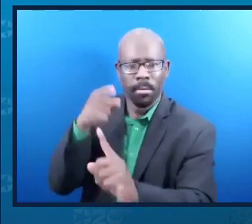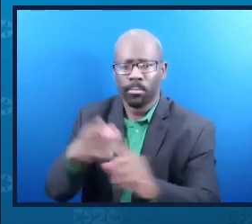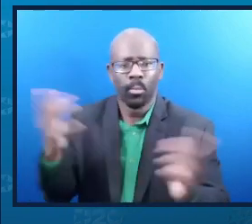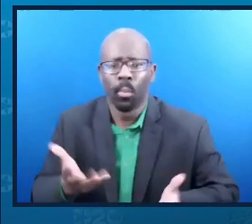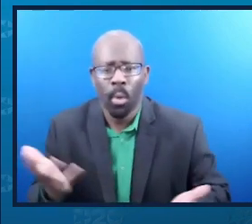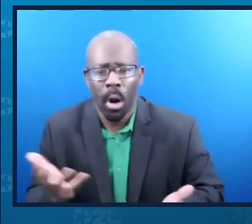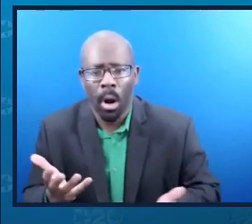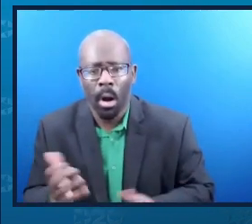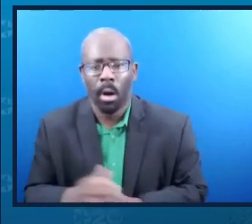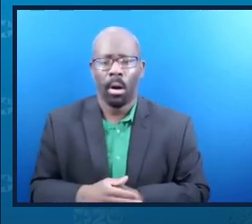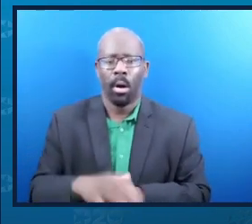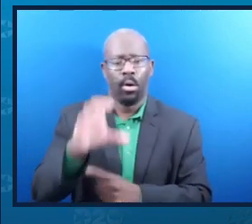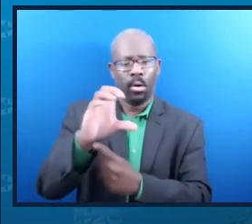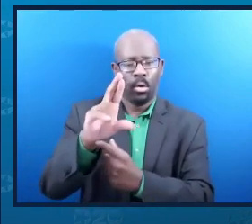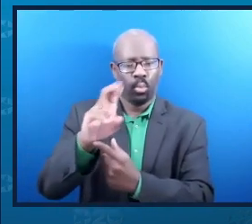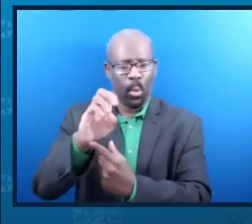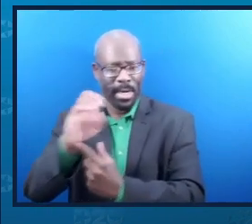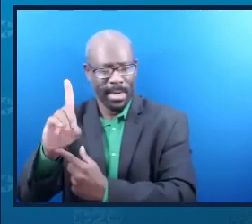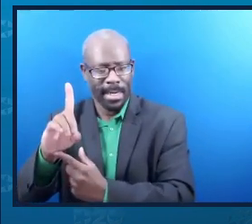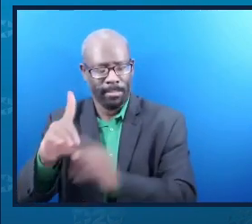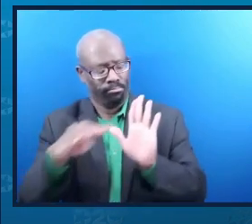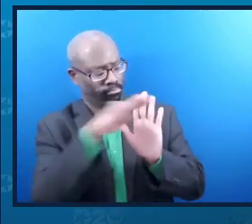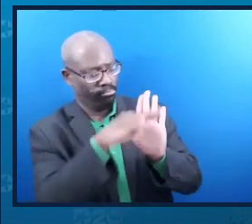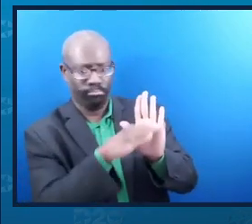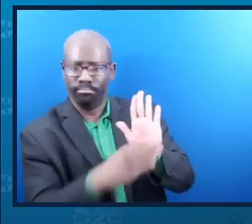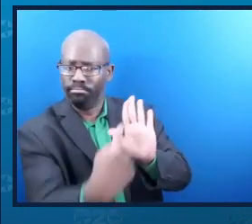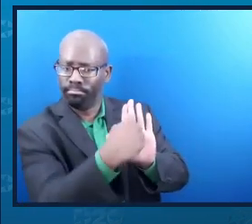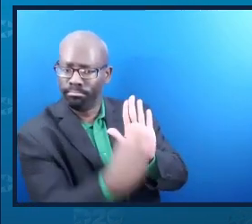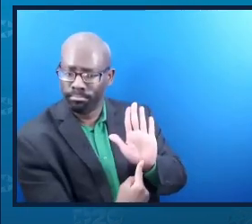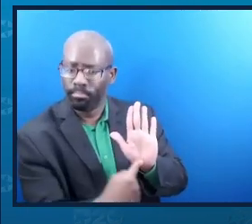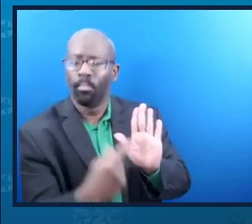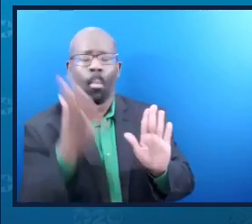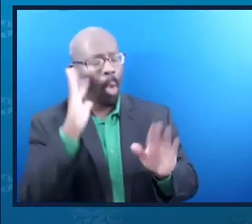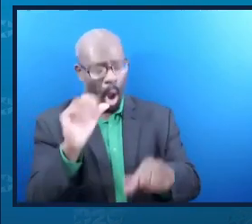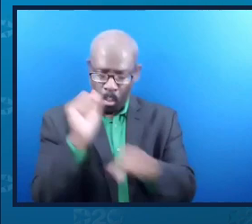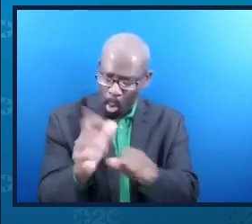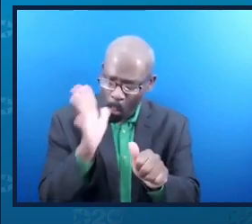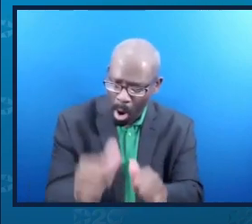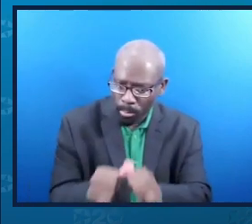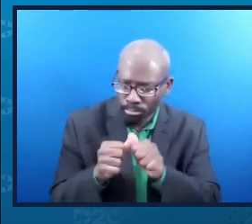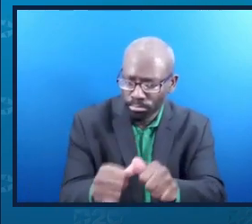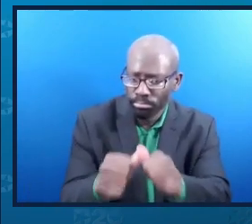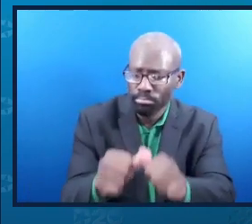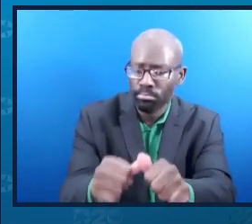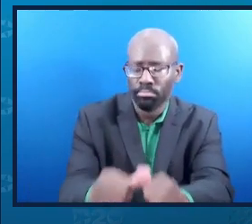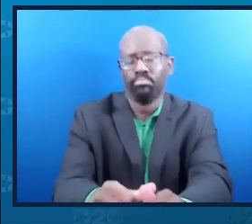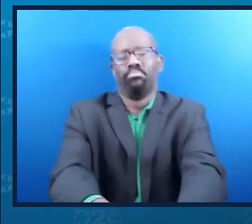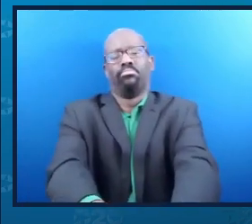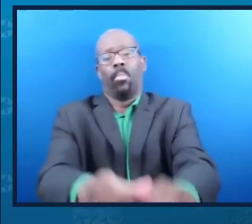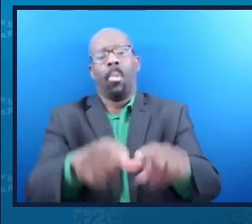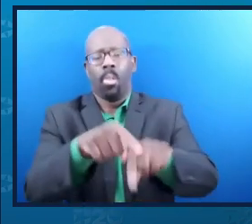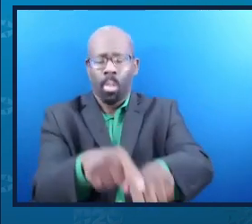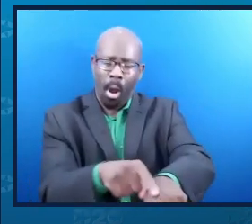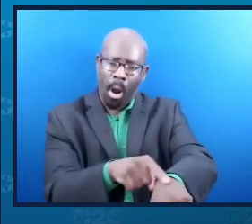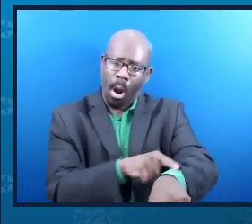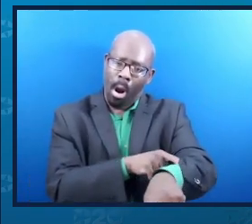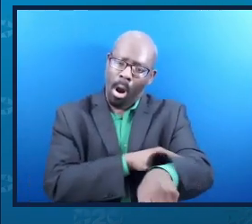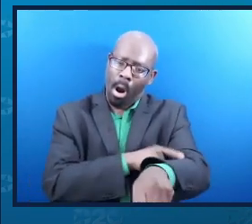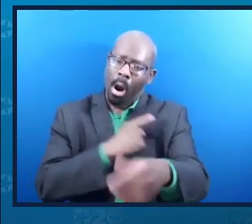THAT WORK WILL CONTINUE LONG AFTER THIS ELECTION.